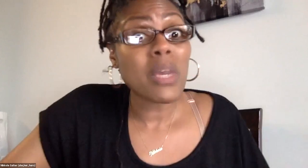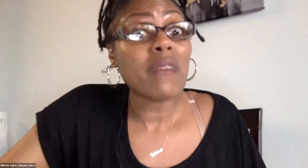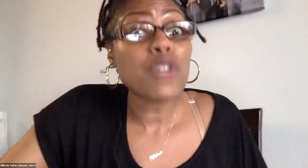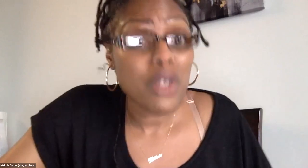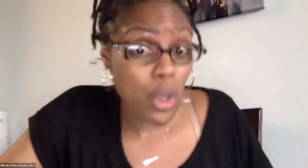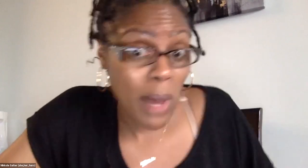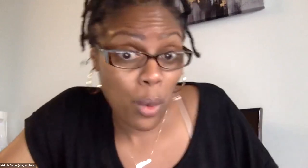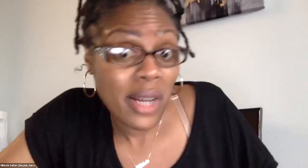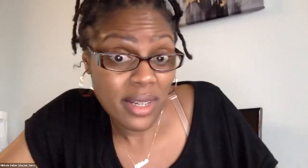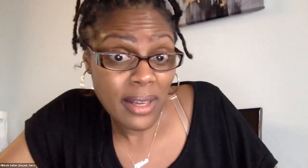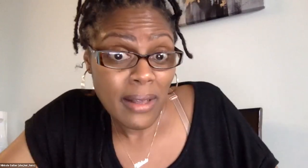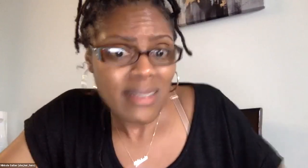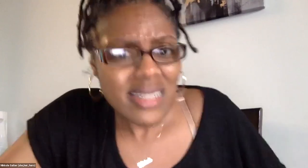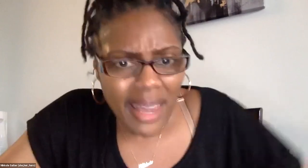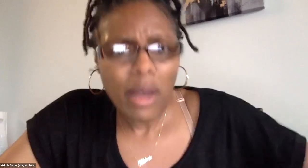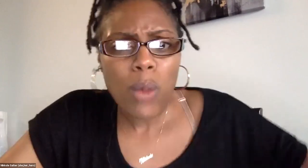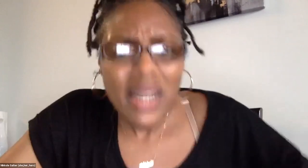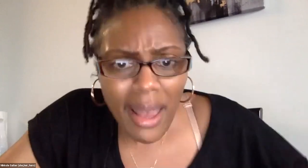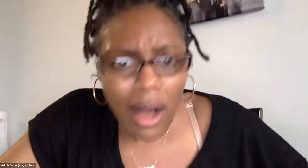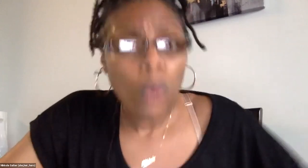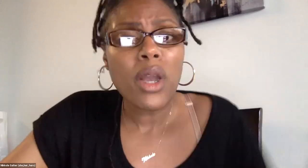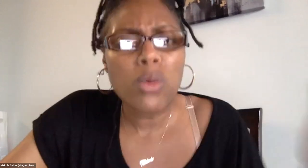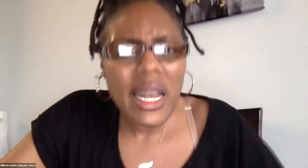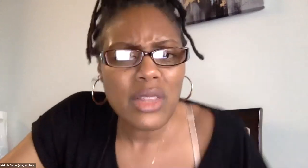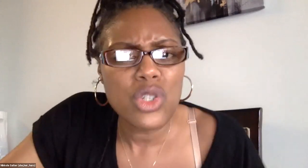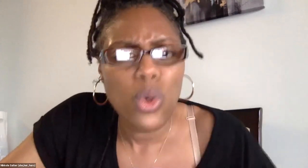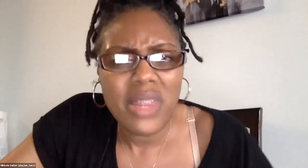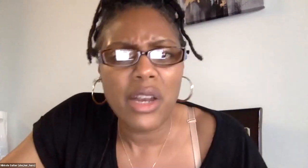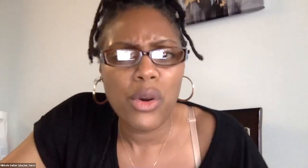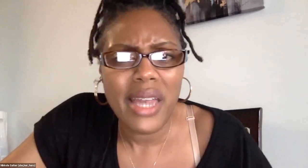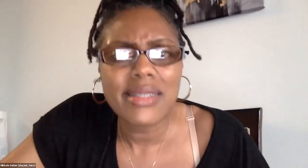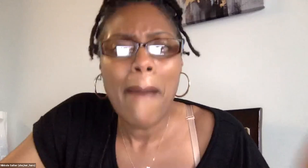to be of service no matter what? Today, right now, we are writing the story that creates